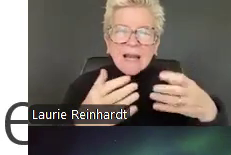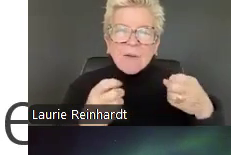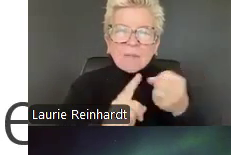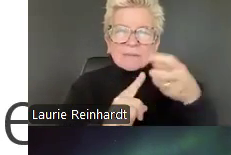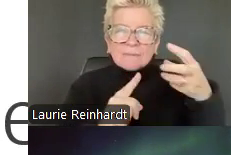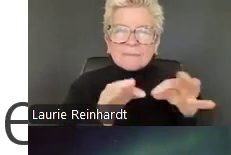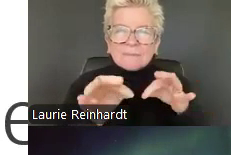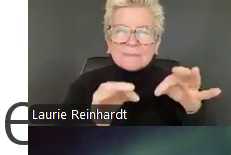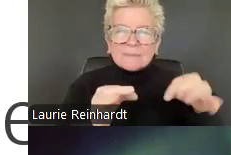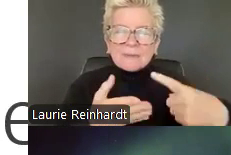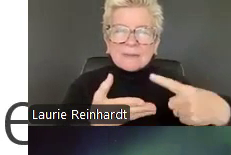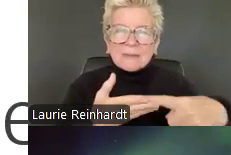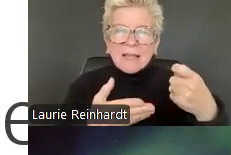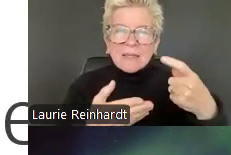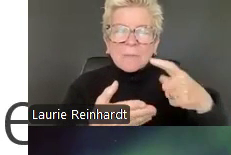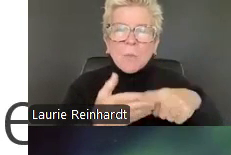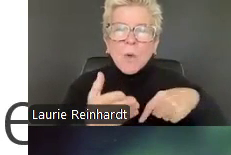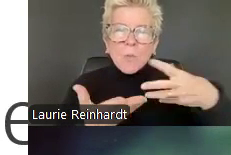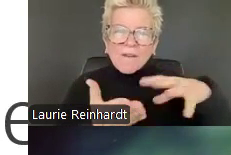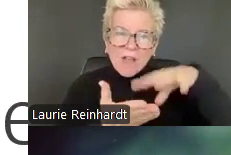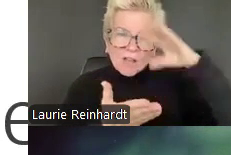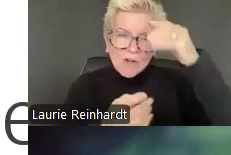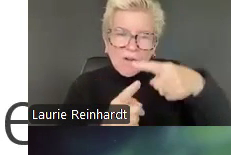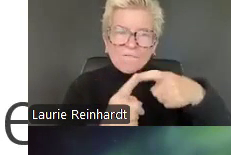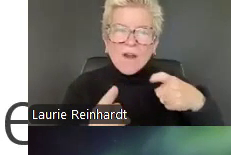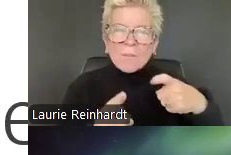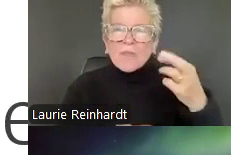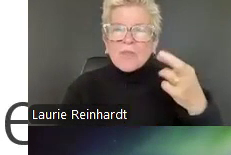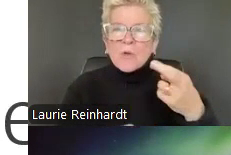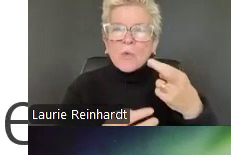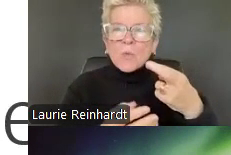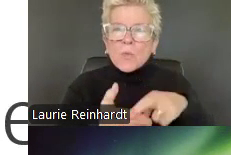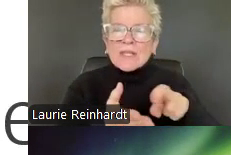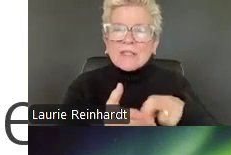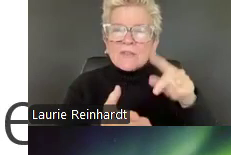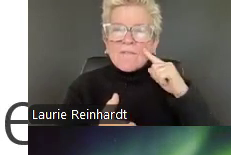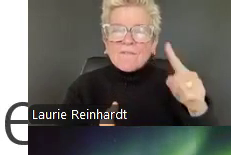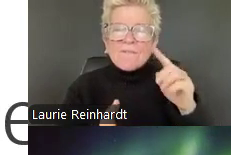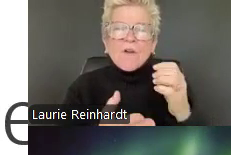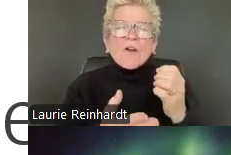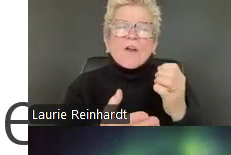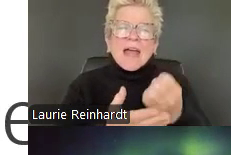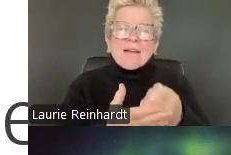we know from the research for evidence-based predictors for students to be successful and